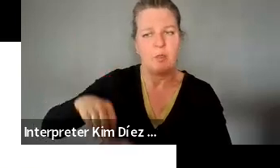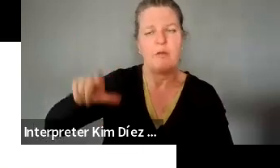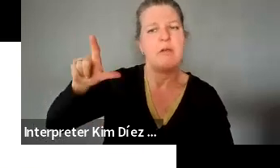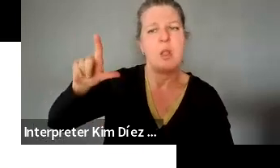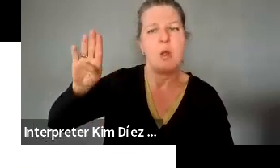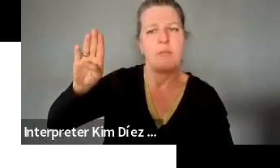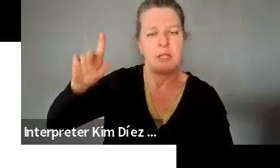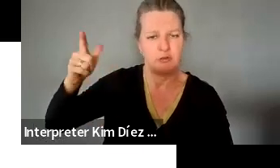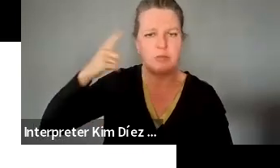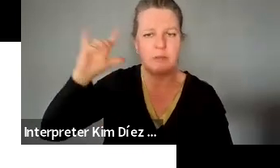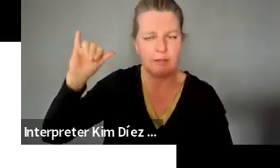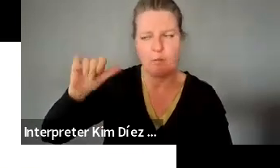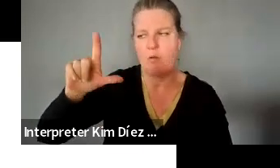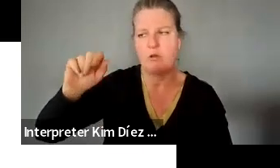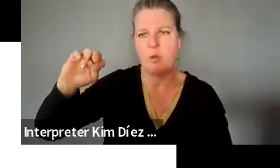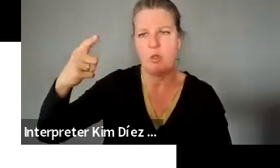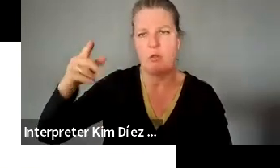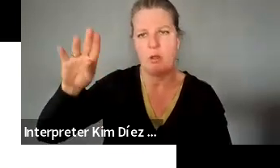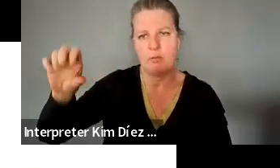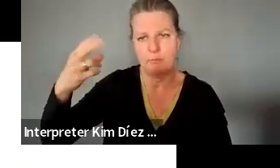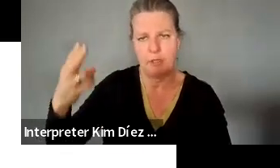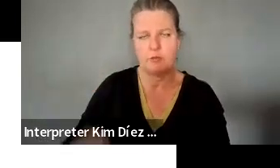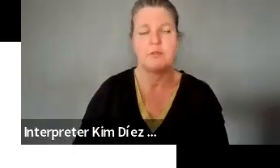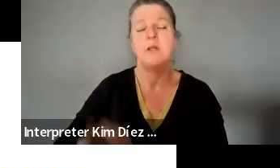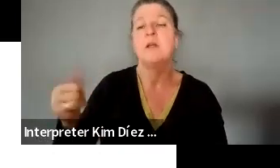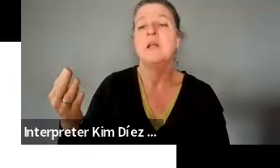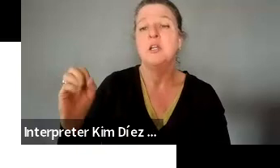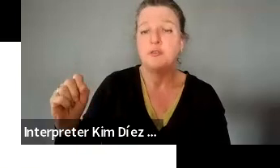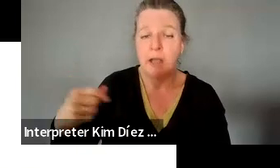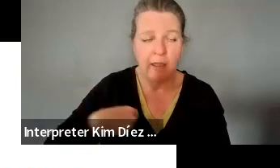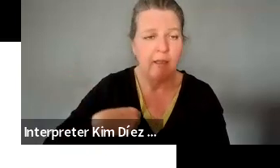And James and I and Joy and others are attending that event.